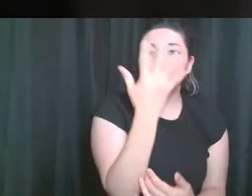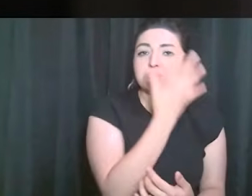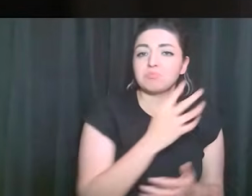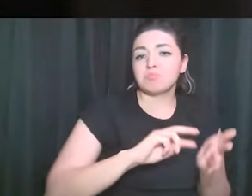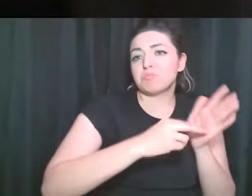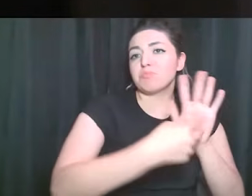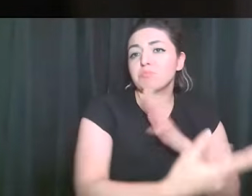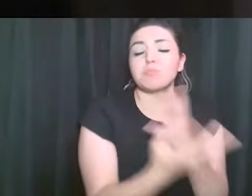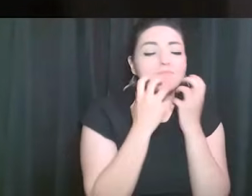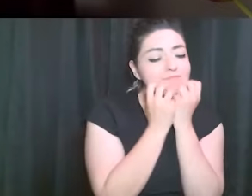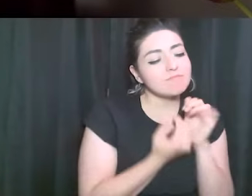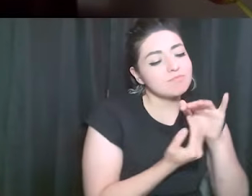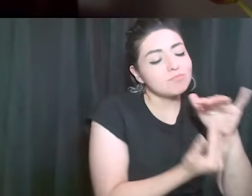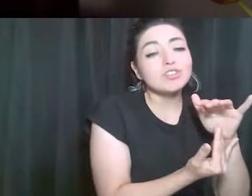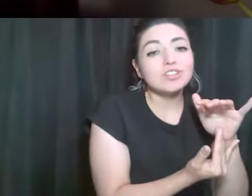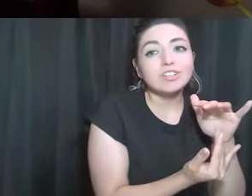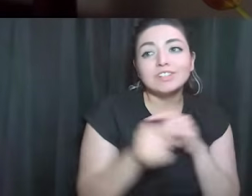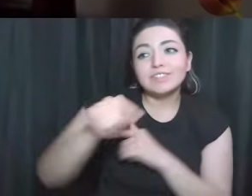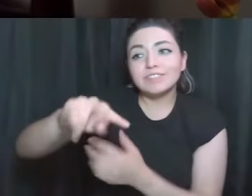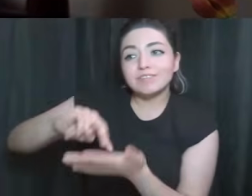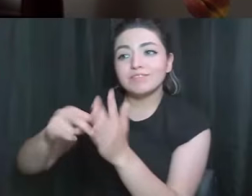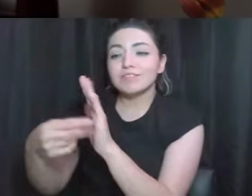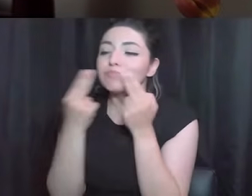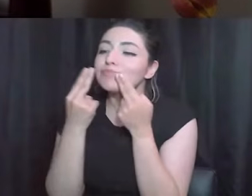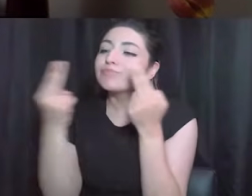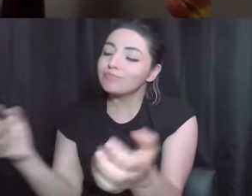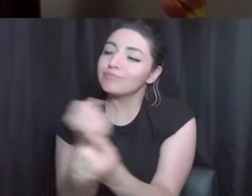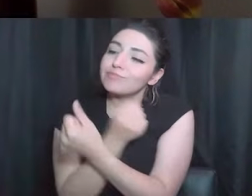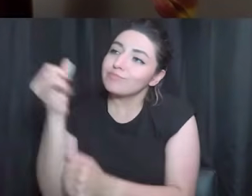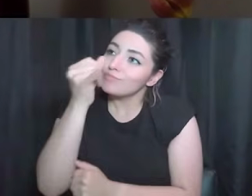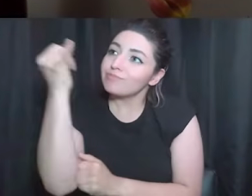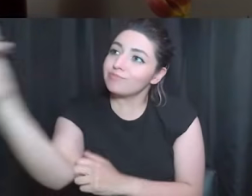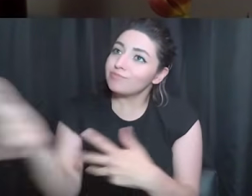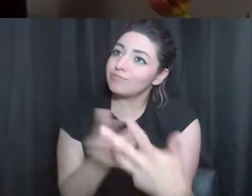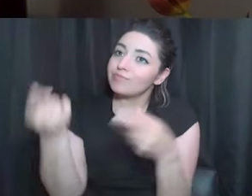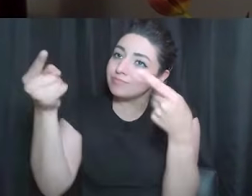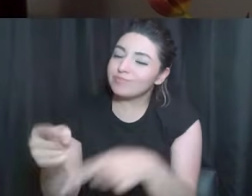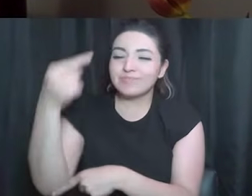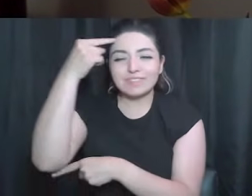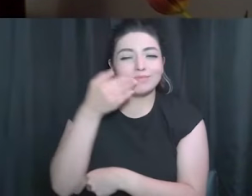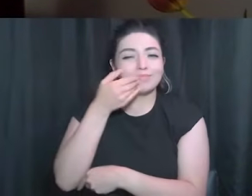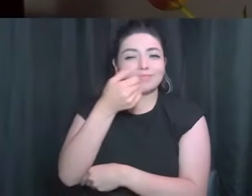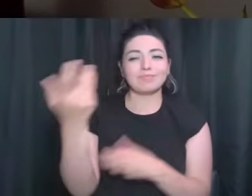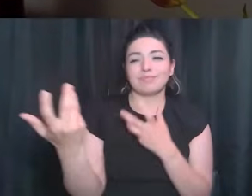while tulips symbolize chaste and unconditional love. Which seems more indicative of the way I feel for you.